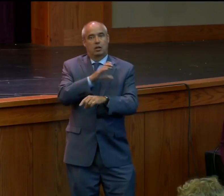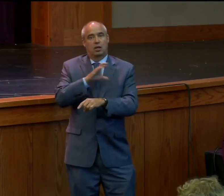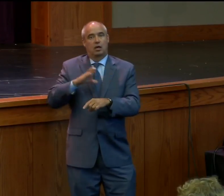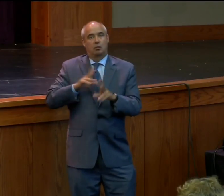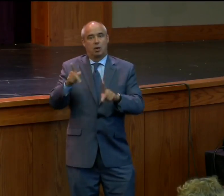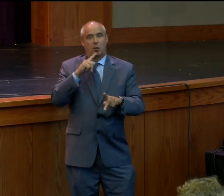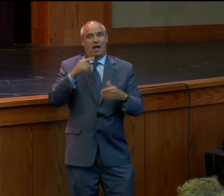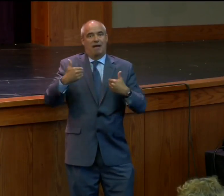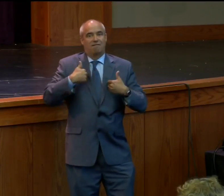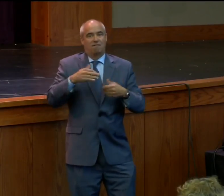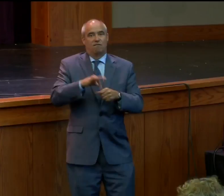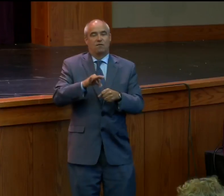THANK YOU VERY MUCH FOR THIS OPPORTUNITY.